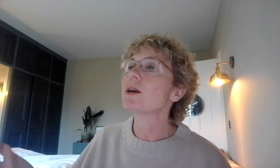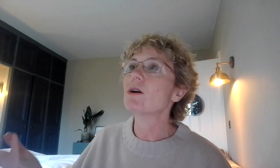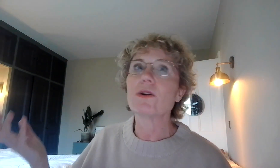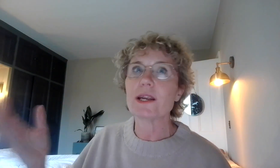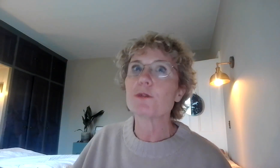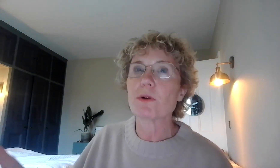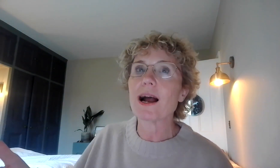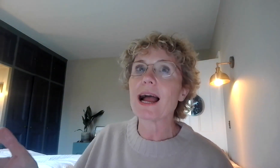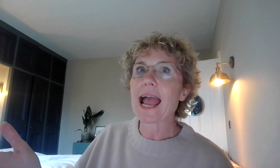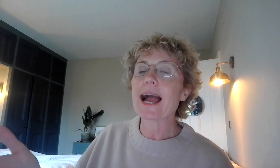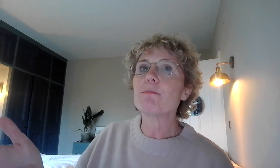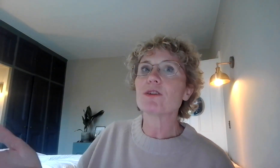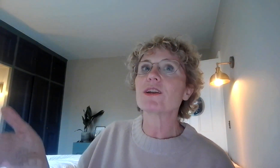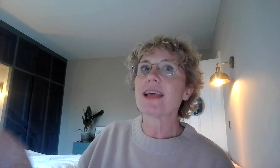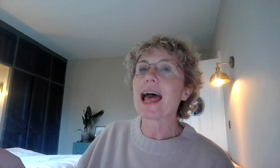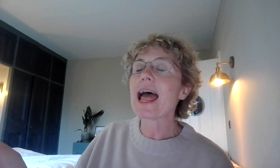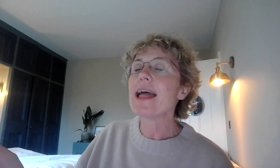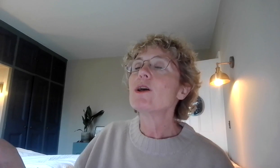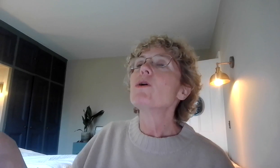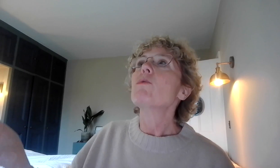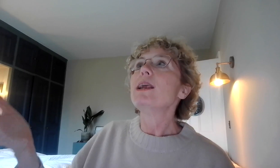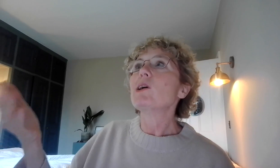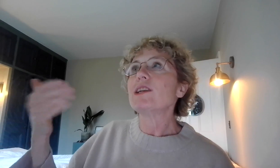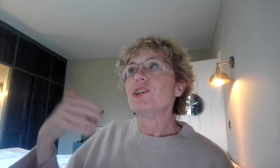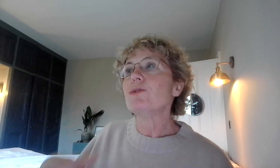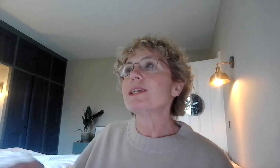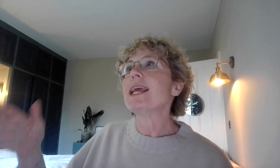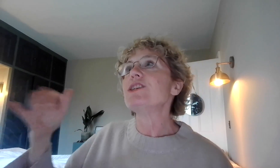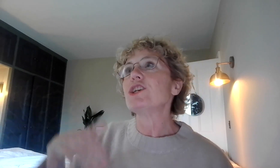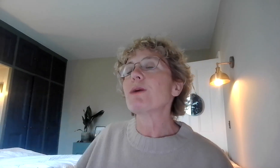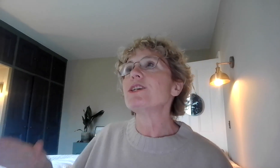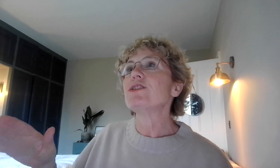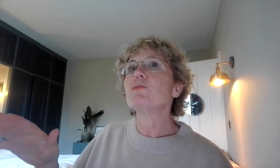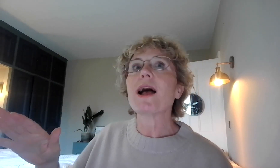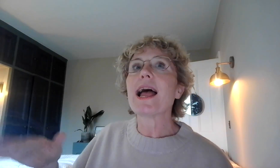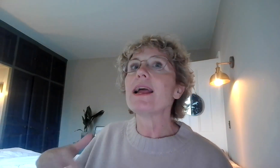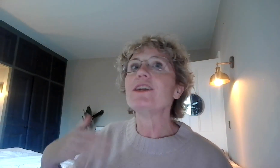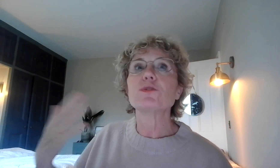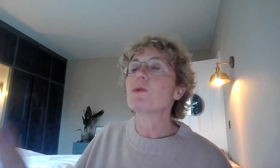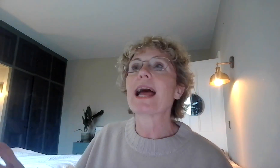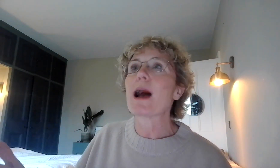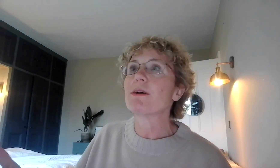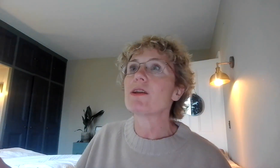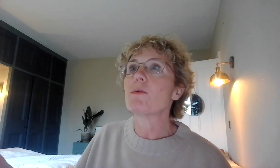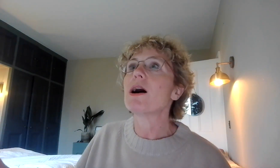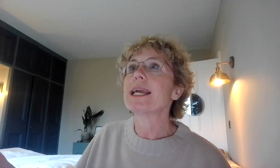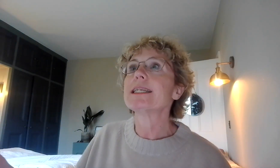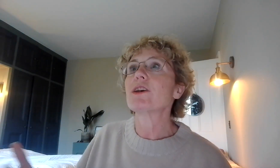We're not looking to put our AI product there. We're looking to use it in situations where it just wouldn't happen otherwise.